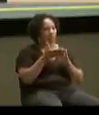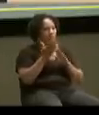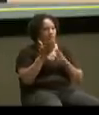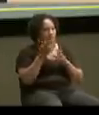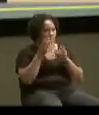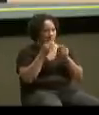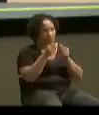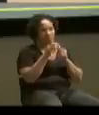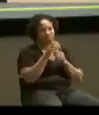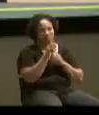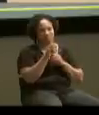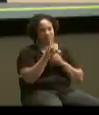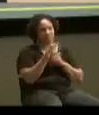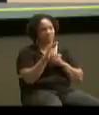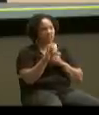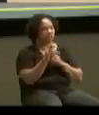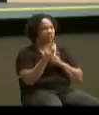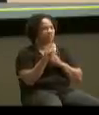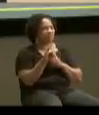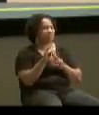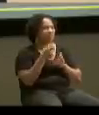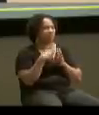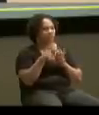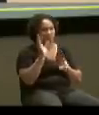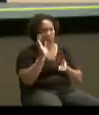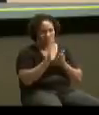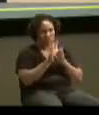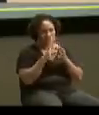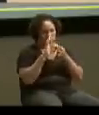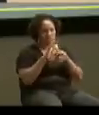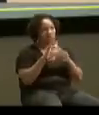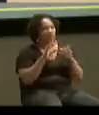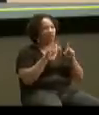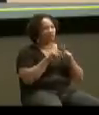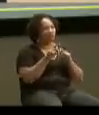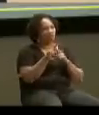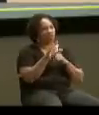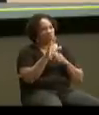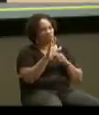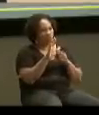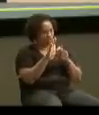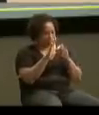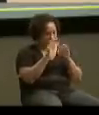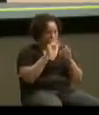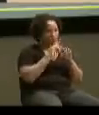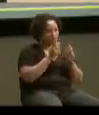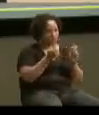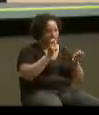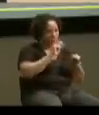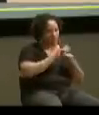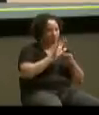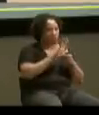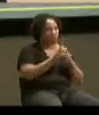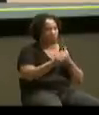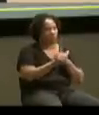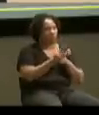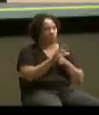EFFICIENCIES, ENERGY EFFICIENCIES, COST REDUCTIONS ASSOCIATED WITH THAT, YOU'RE MITIGATING YOUR RISK, THAT WE